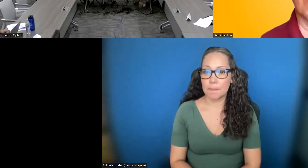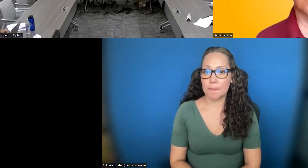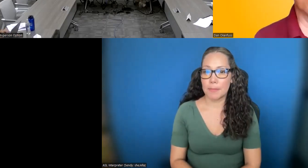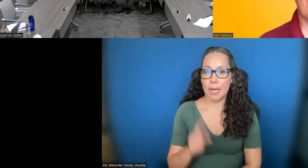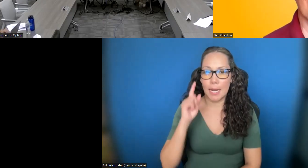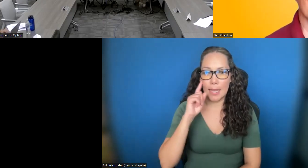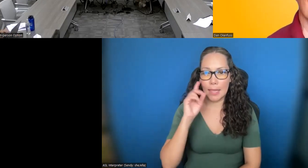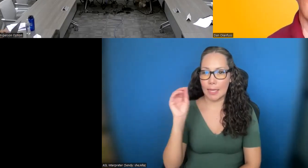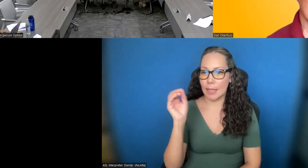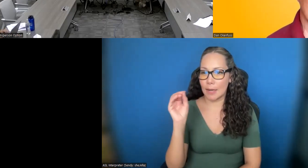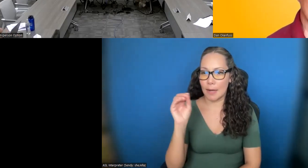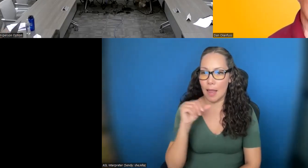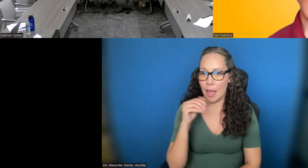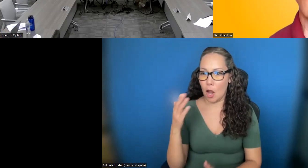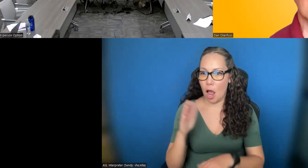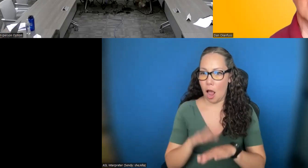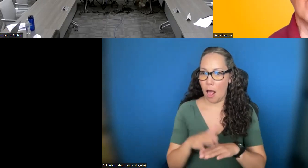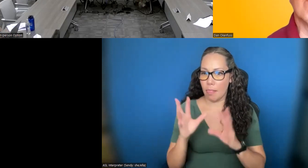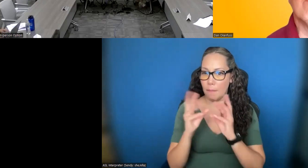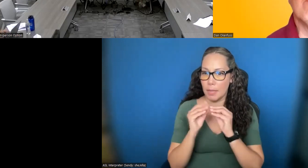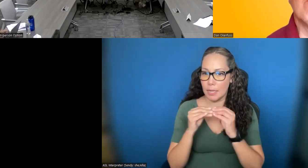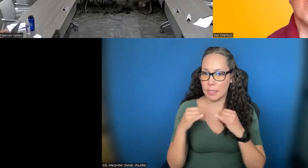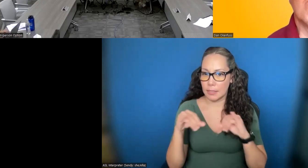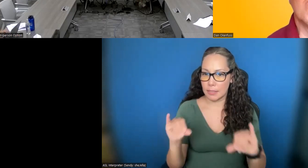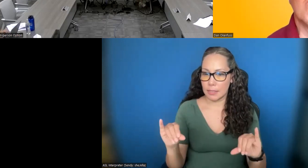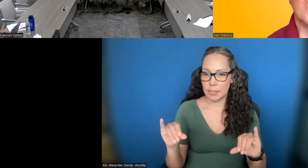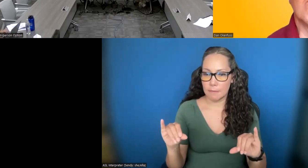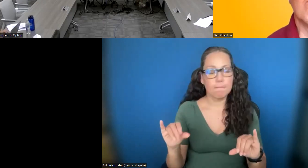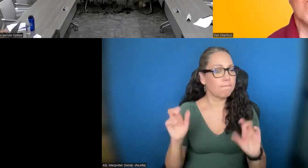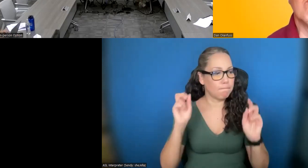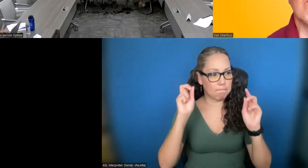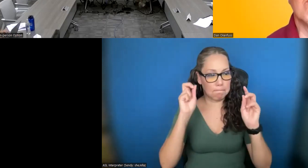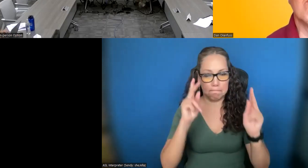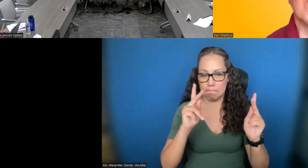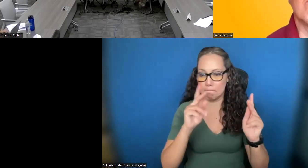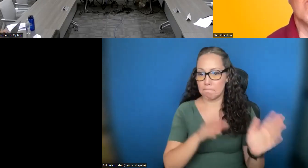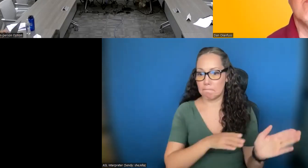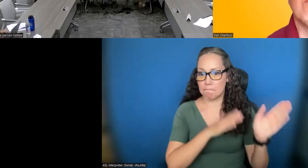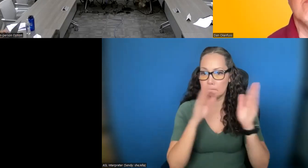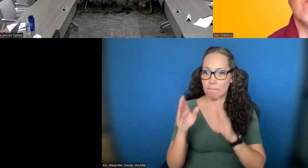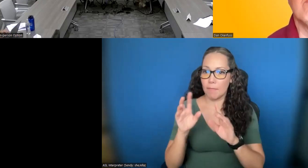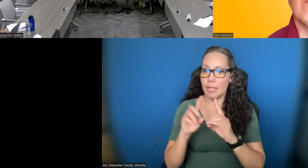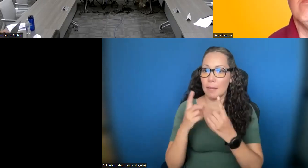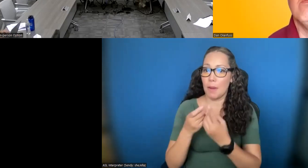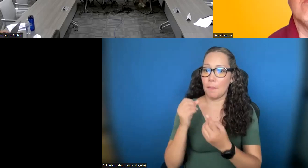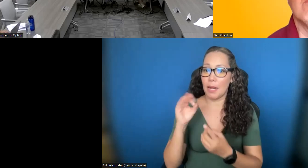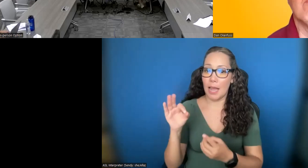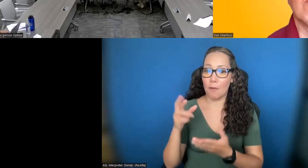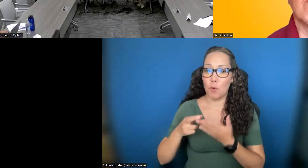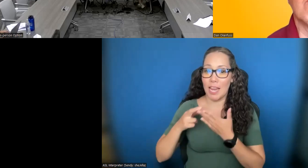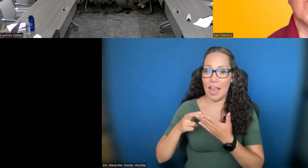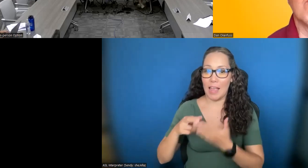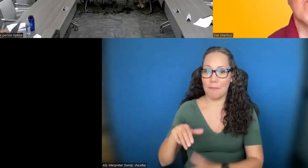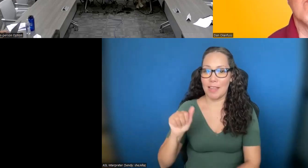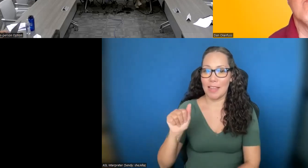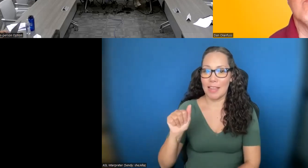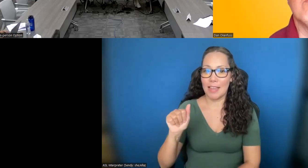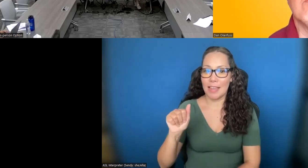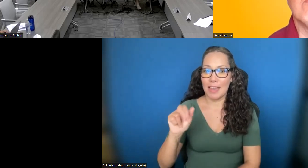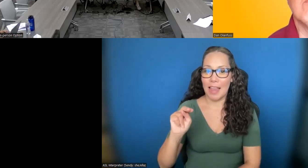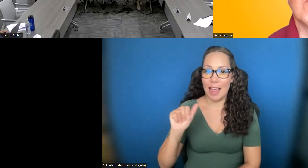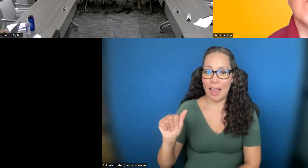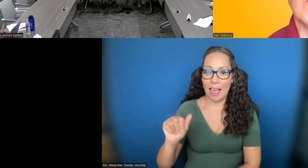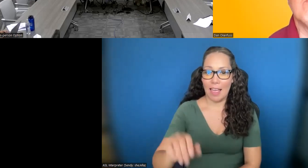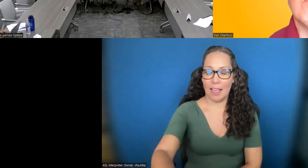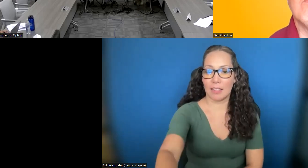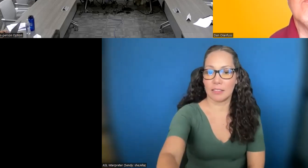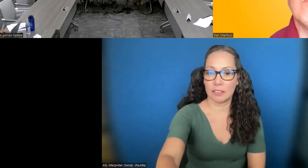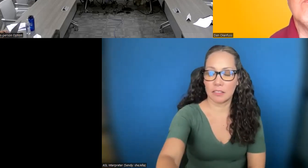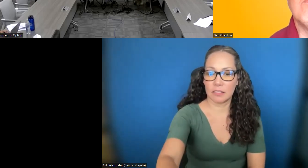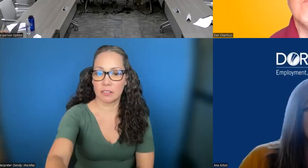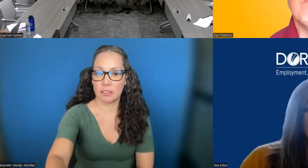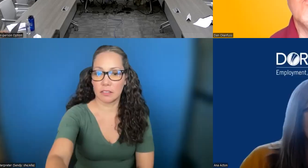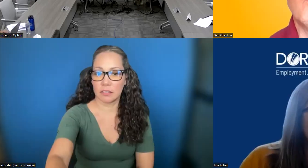on okay and then Department of rehab Anna great thank you so much um so uh let's see we'll bring